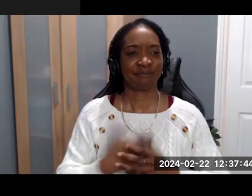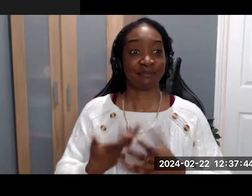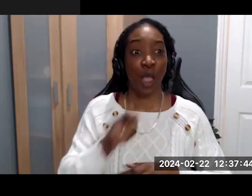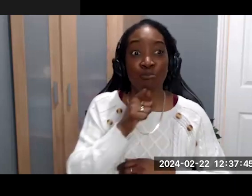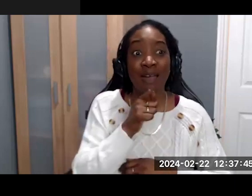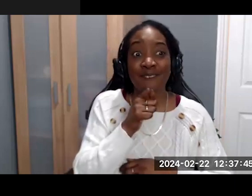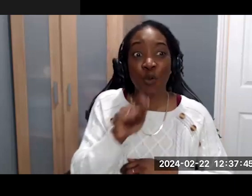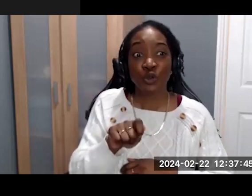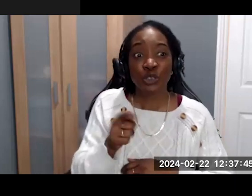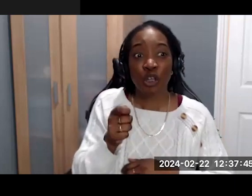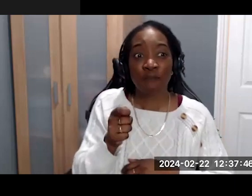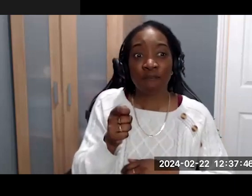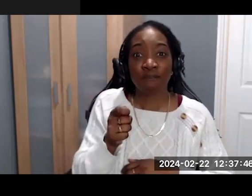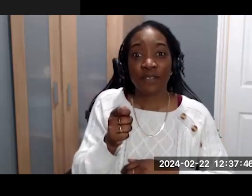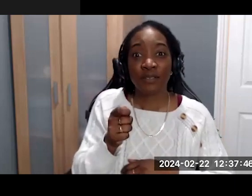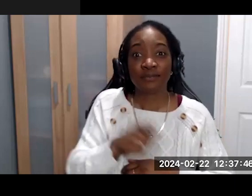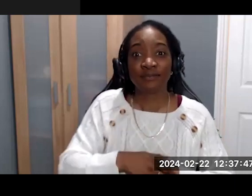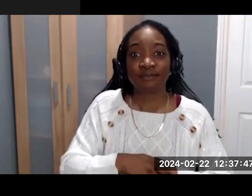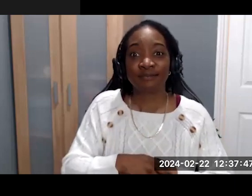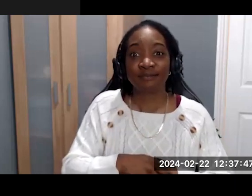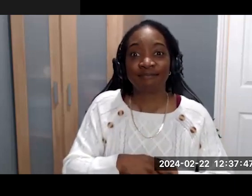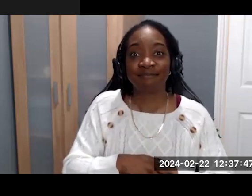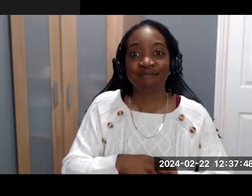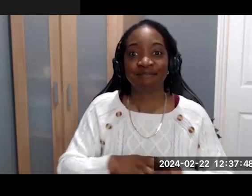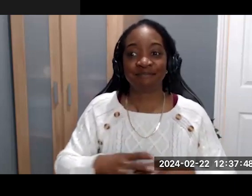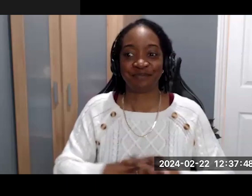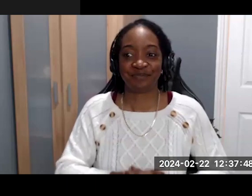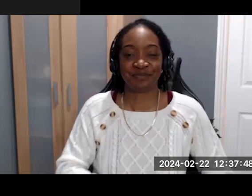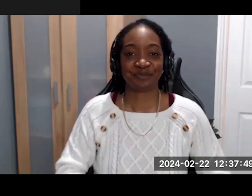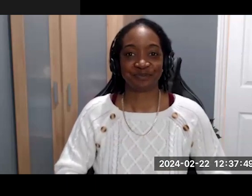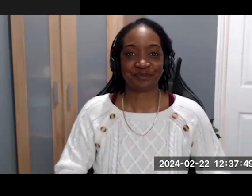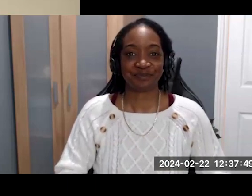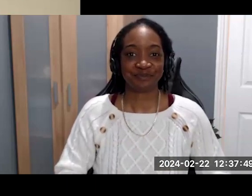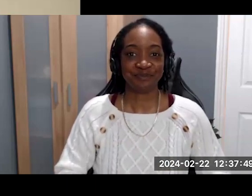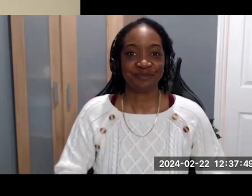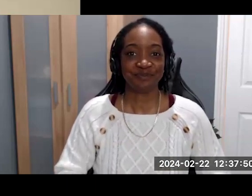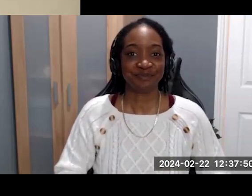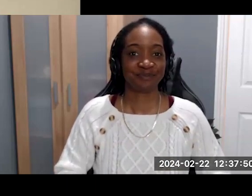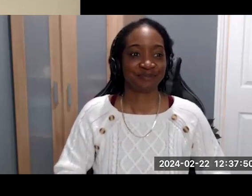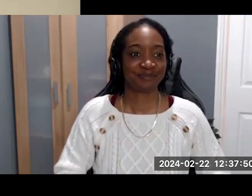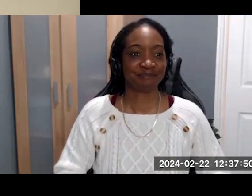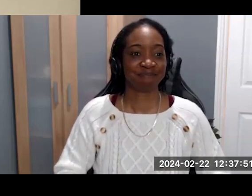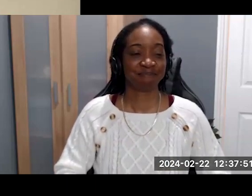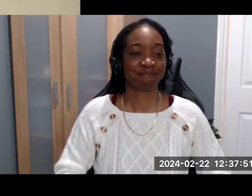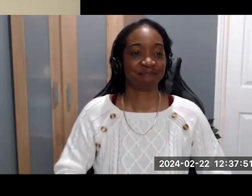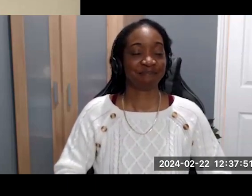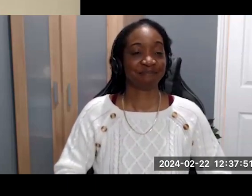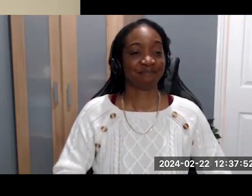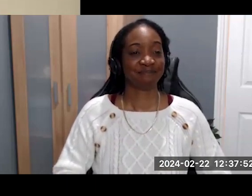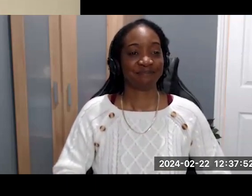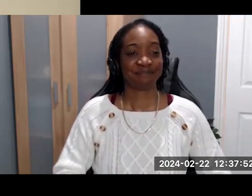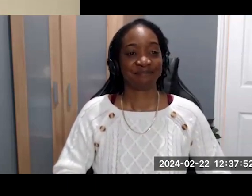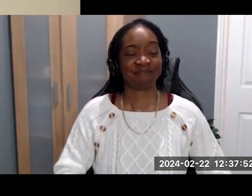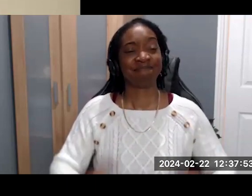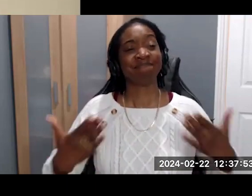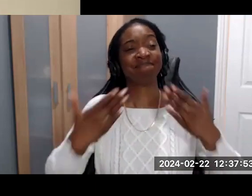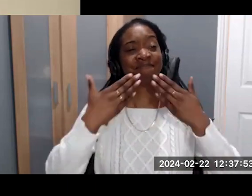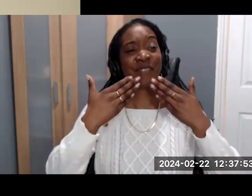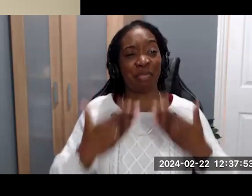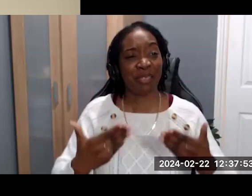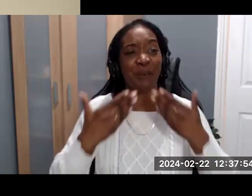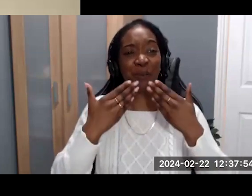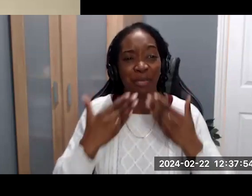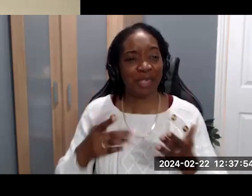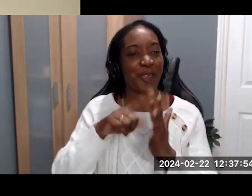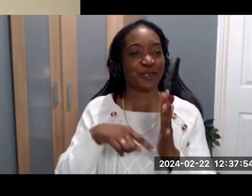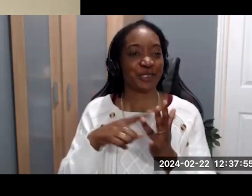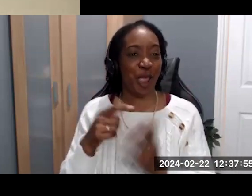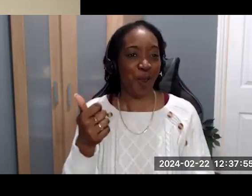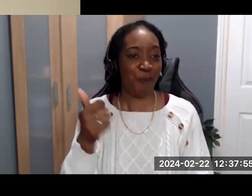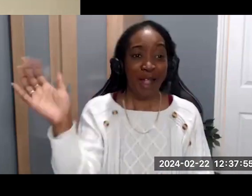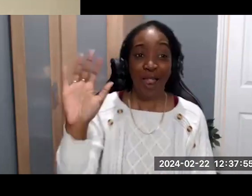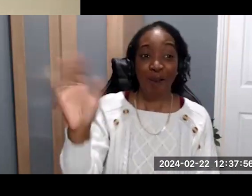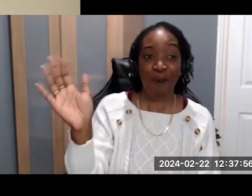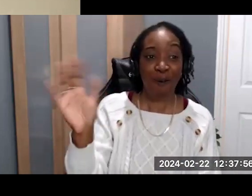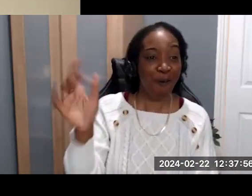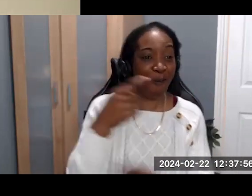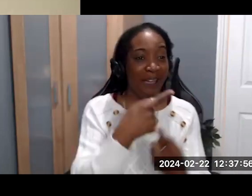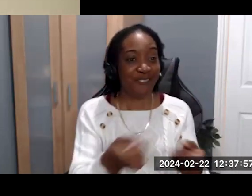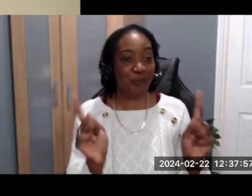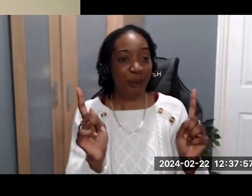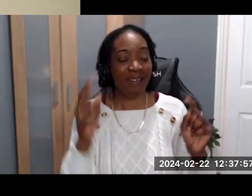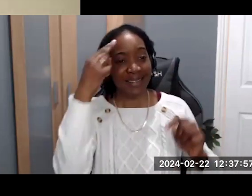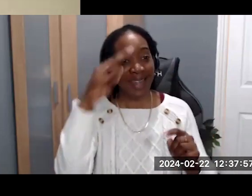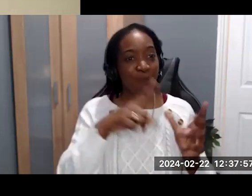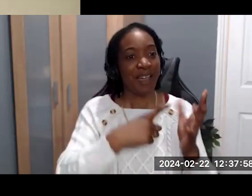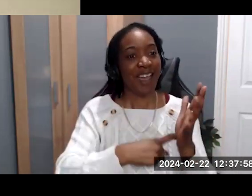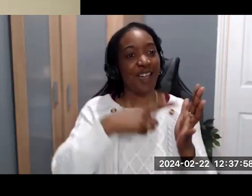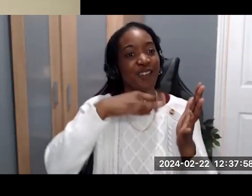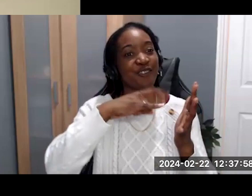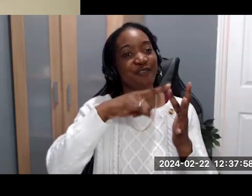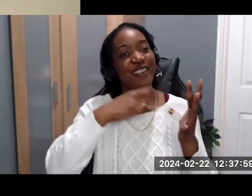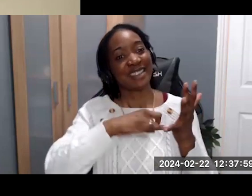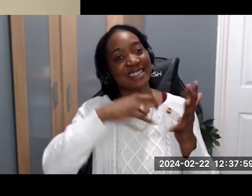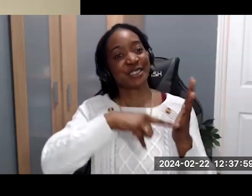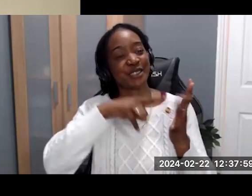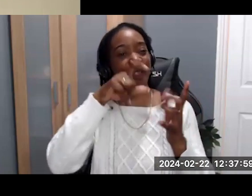off thank you thank you Jo hello everyone my name is Aristide Rontini I'm an Italian artist